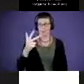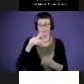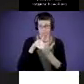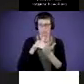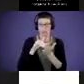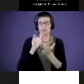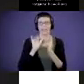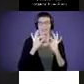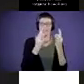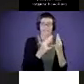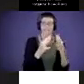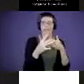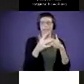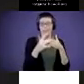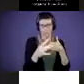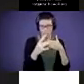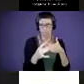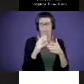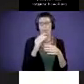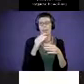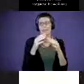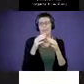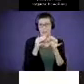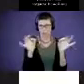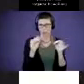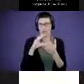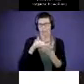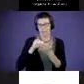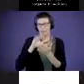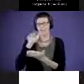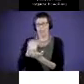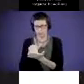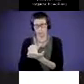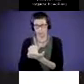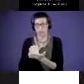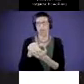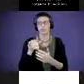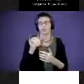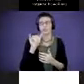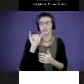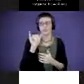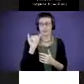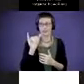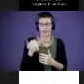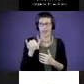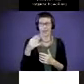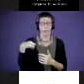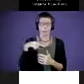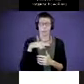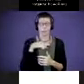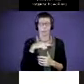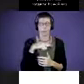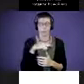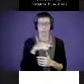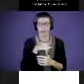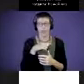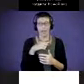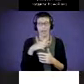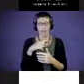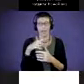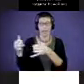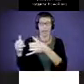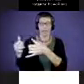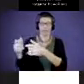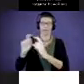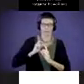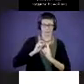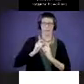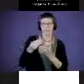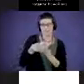Leadership and Language and Learning Center. We received, we were awarded funding from HRSA, Human